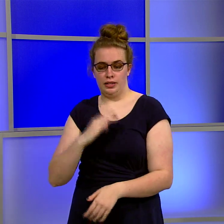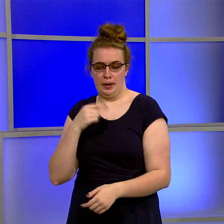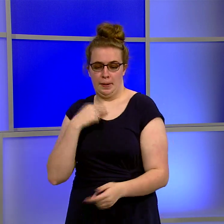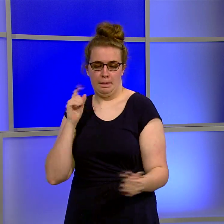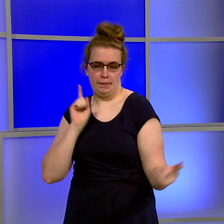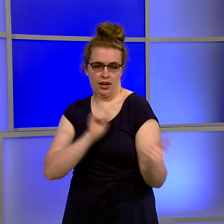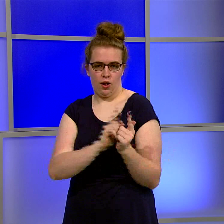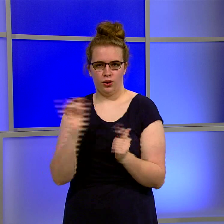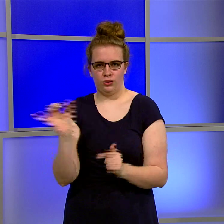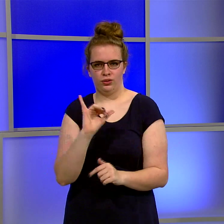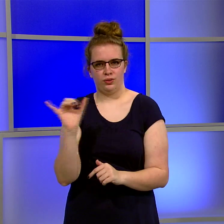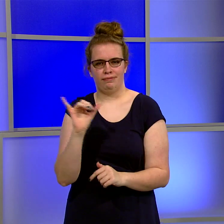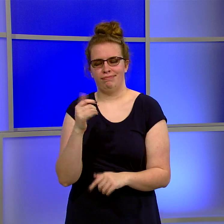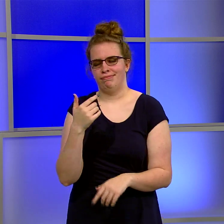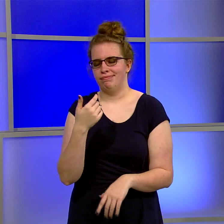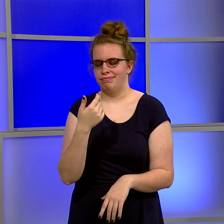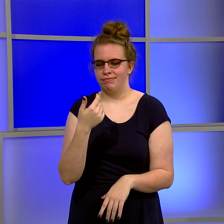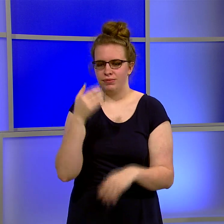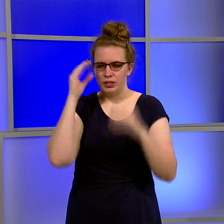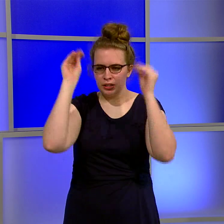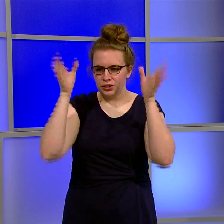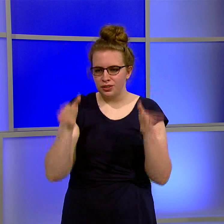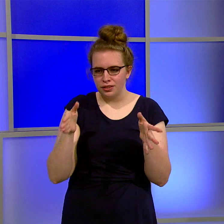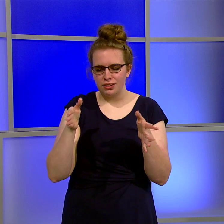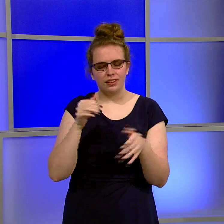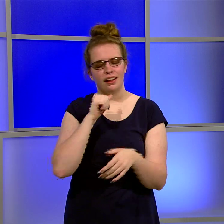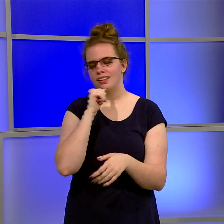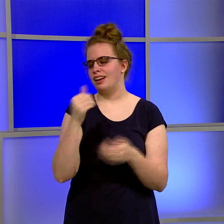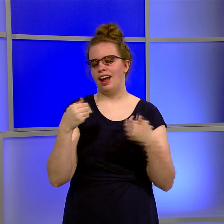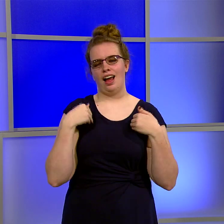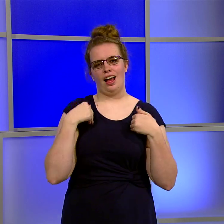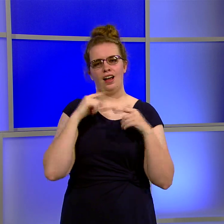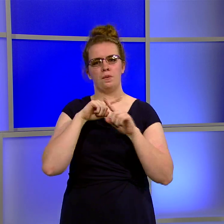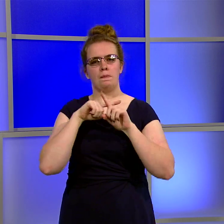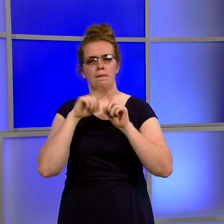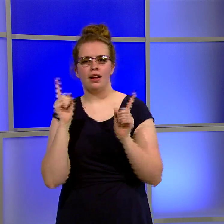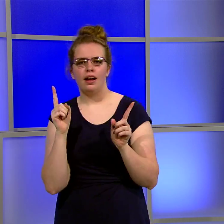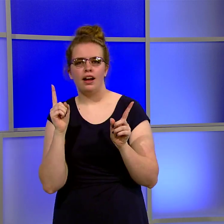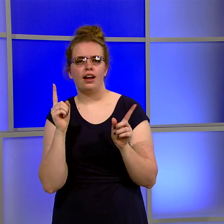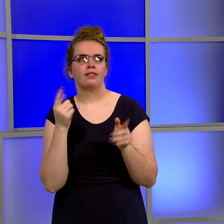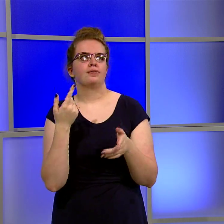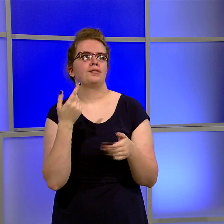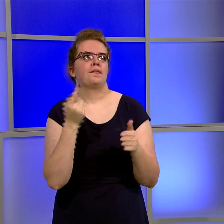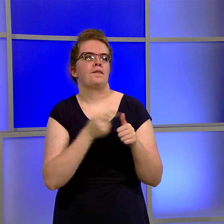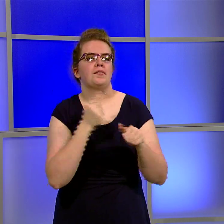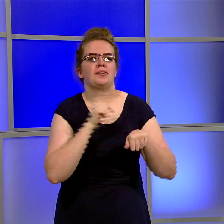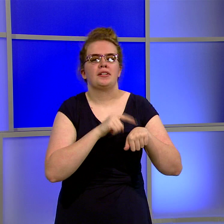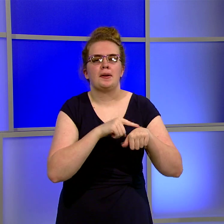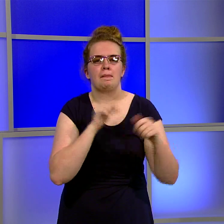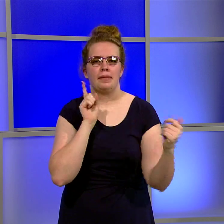while i did not have dr sanders for a teacher i do remember the first time i met her